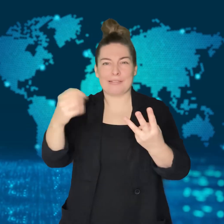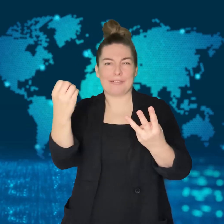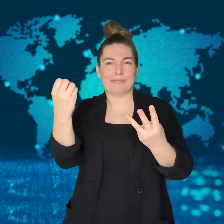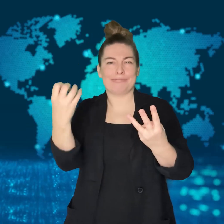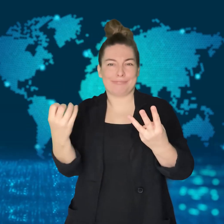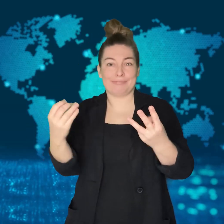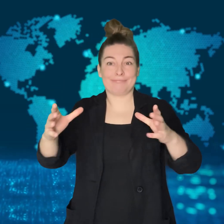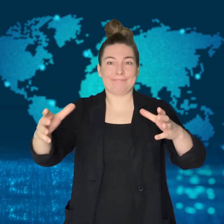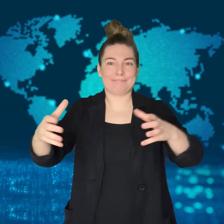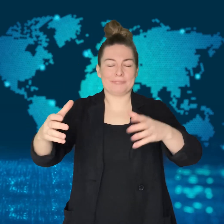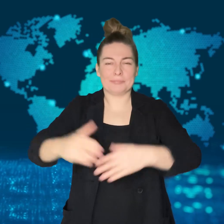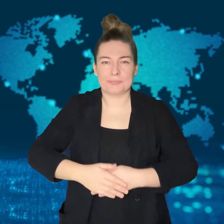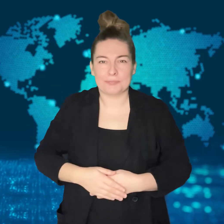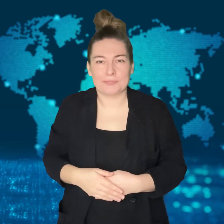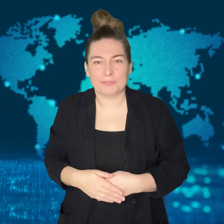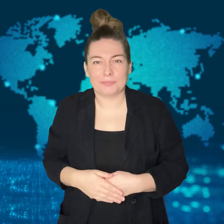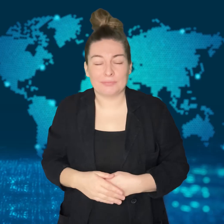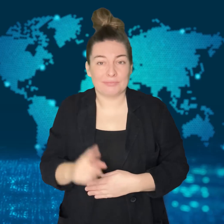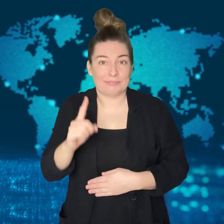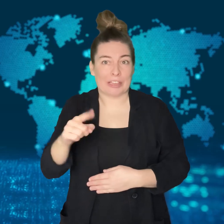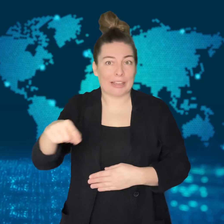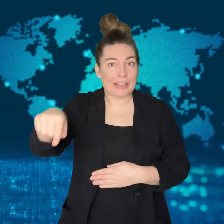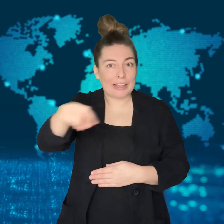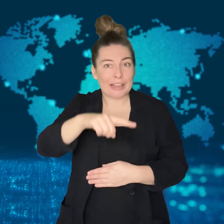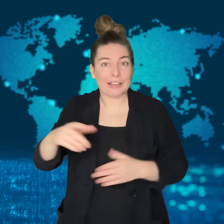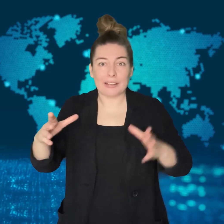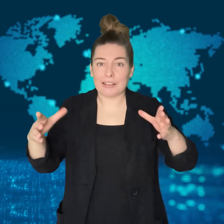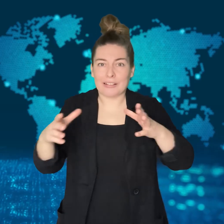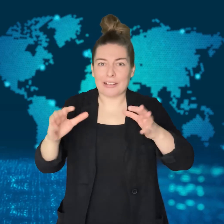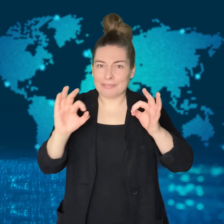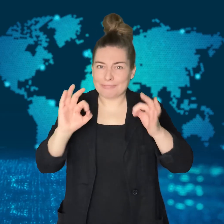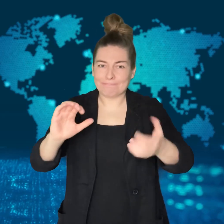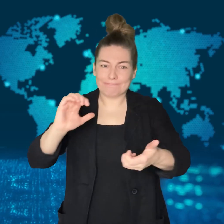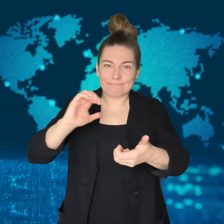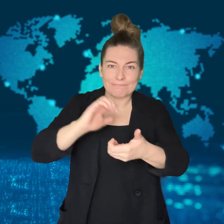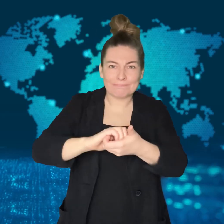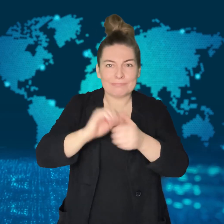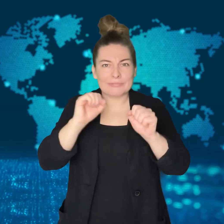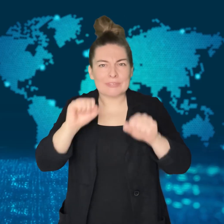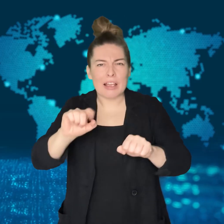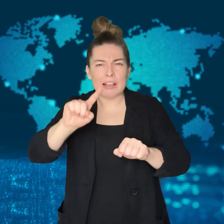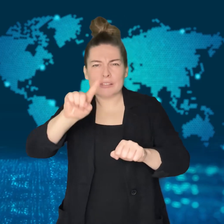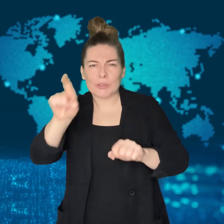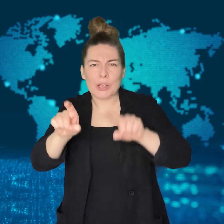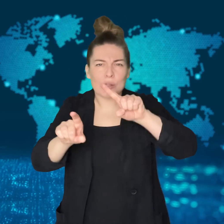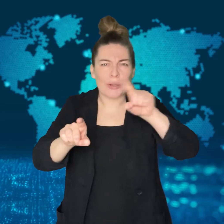including how to deal with